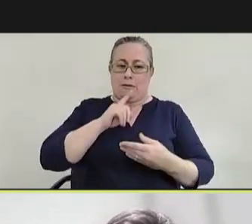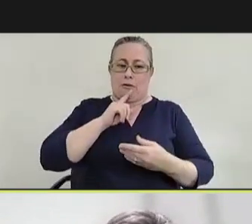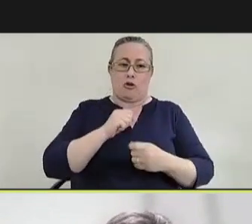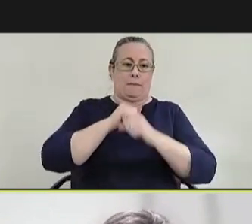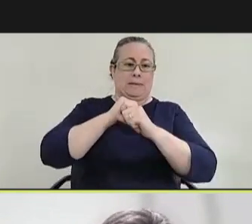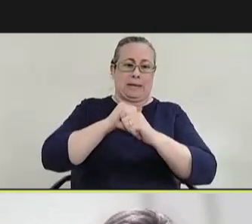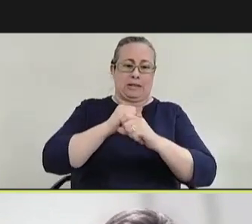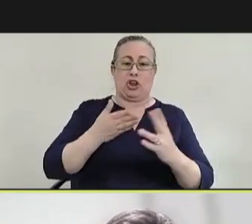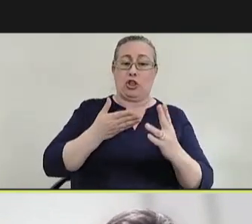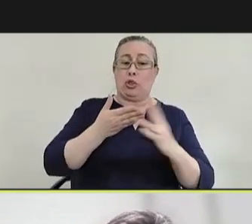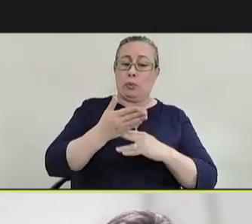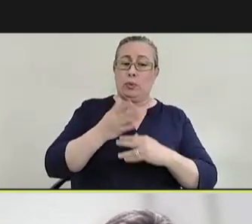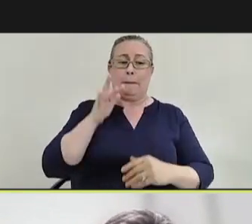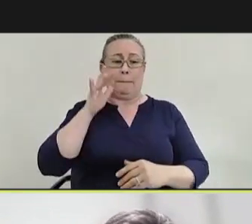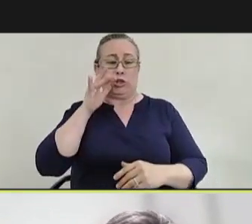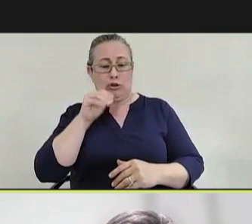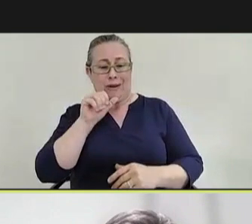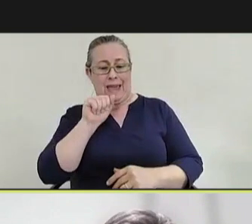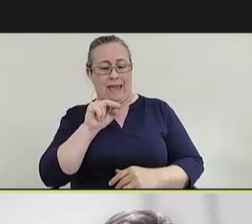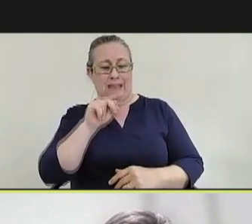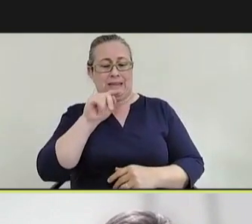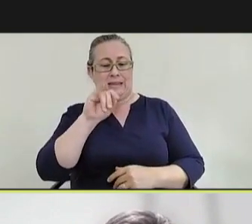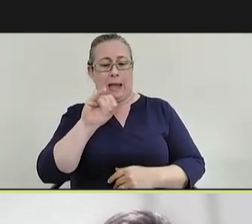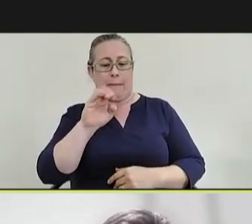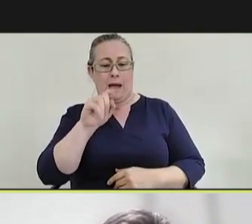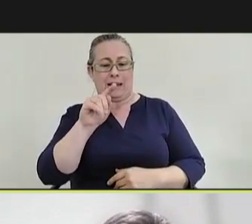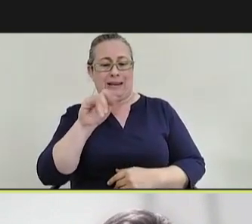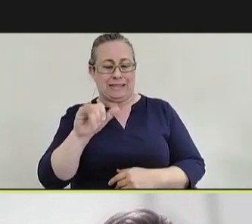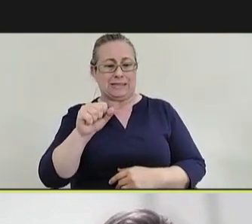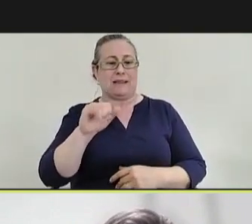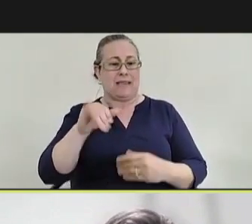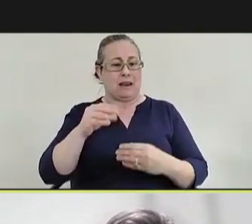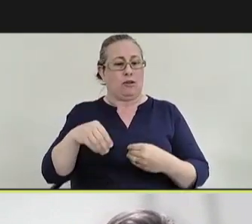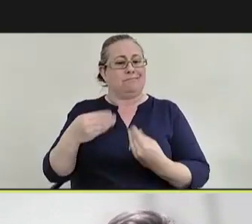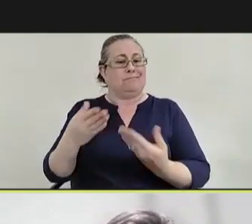maternal antibodies that are passed through the placenta. And maternal immunization as you can